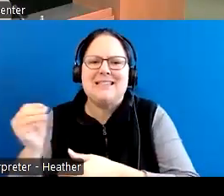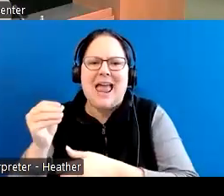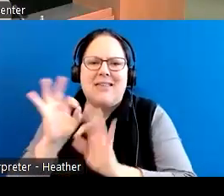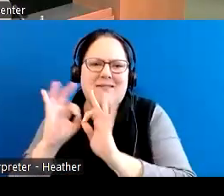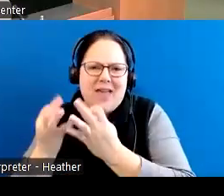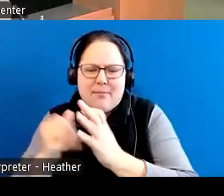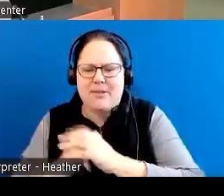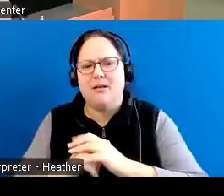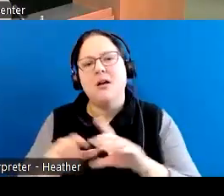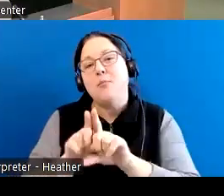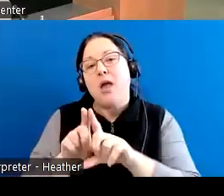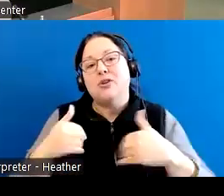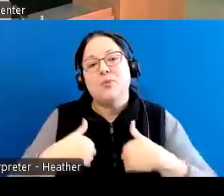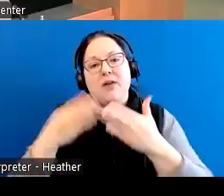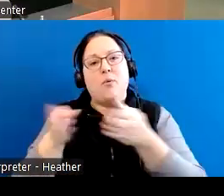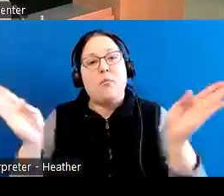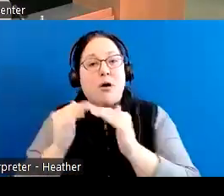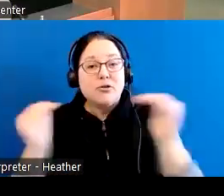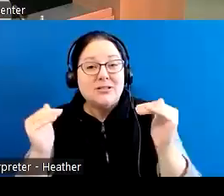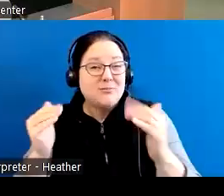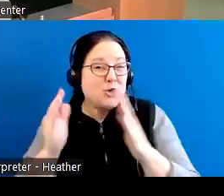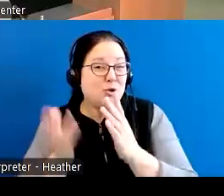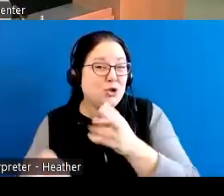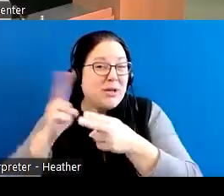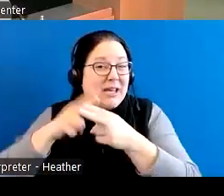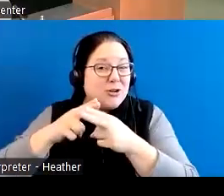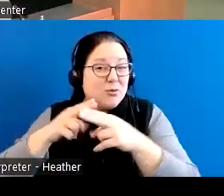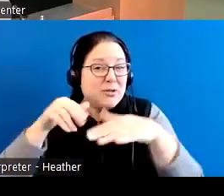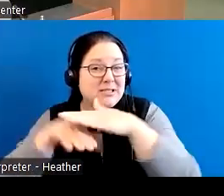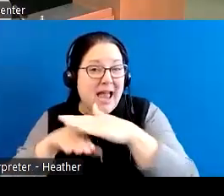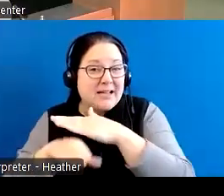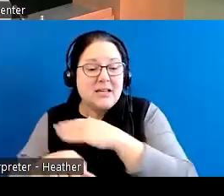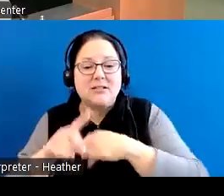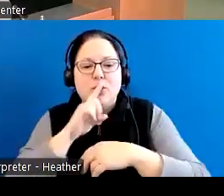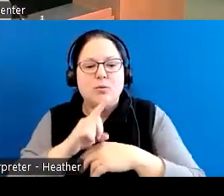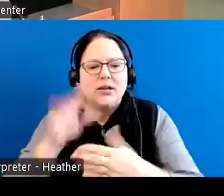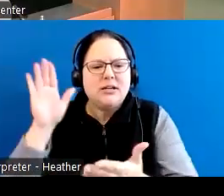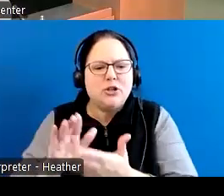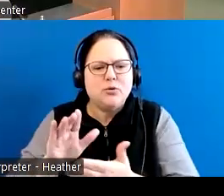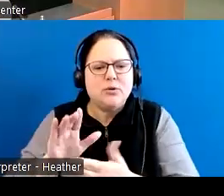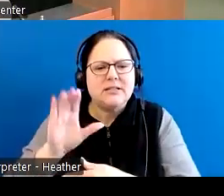systems goal which was to increase access to care and decompress CPEP um by being able to